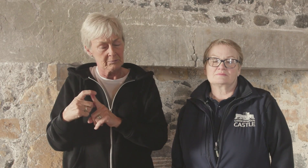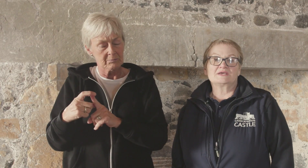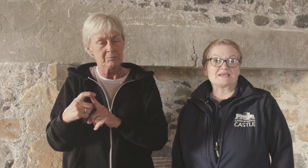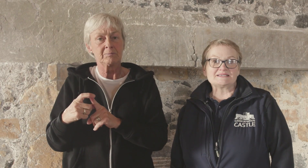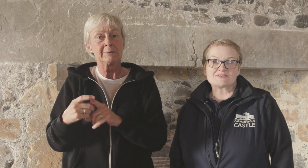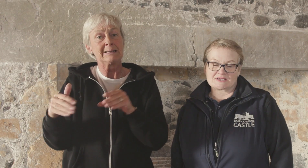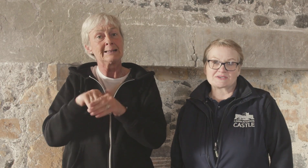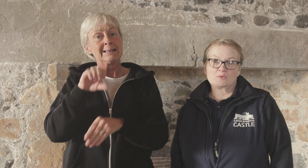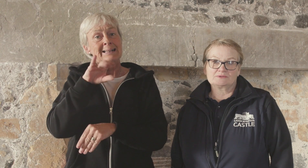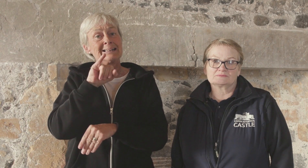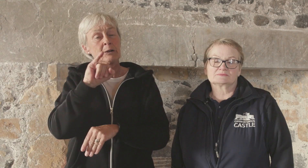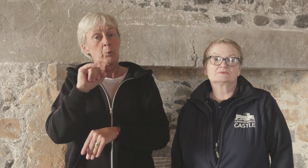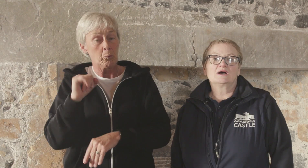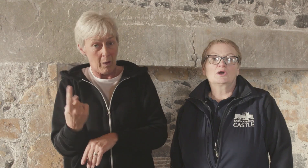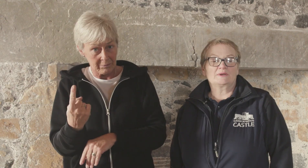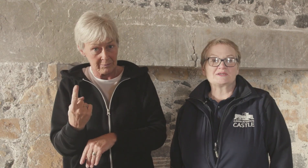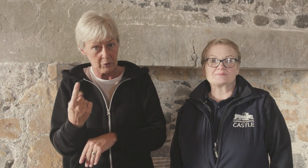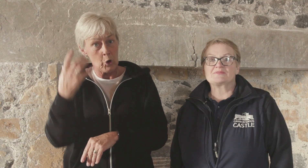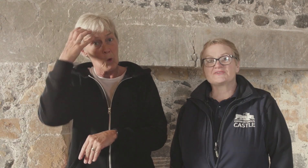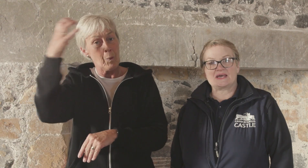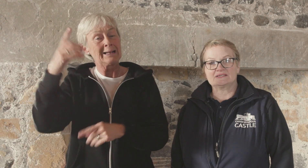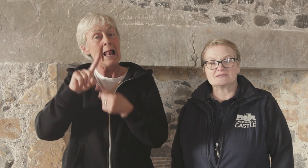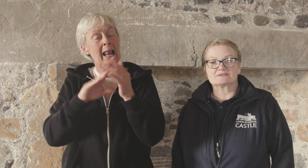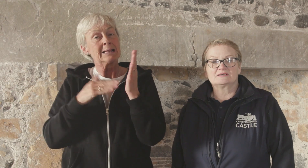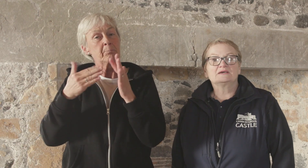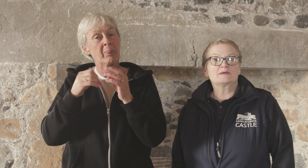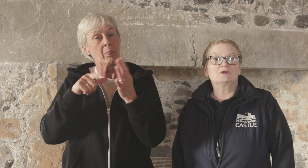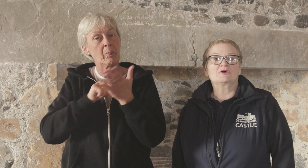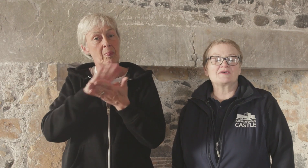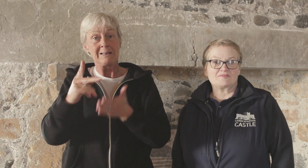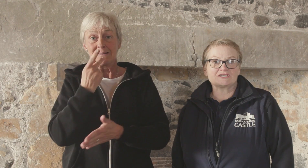In 1961, Queen Elizabeth II came along and officially